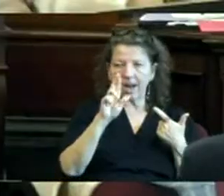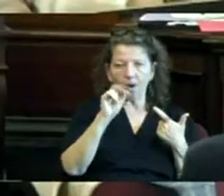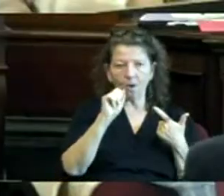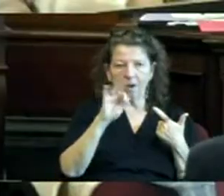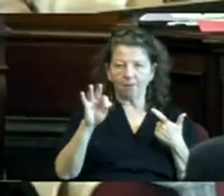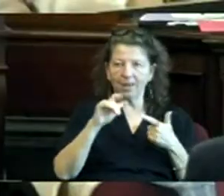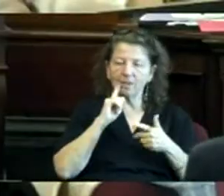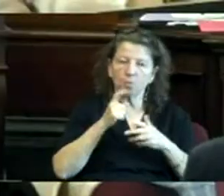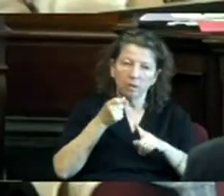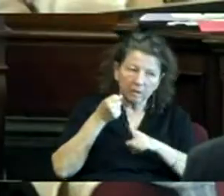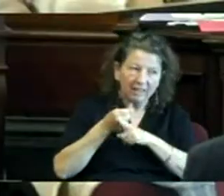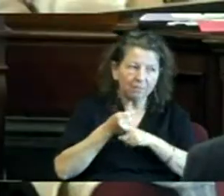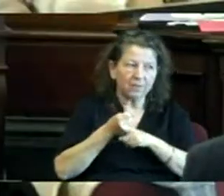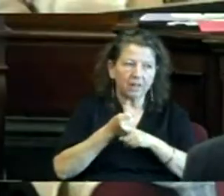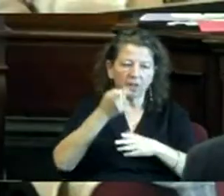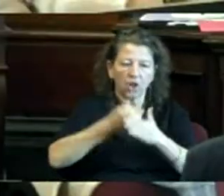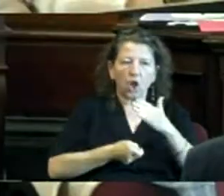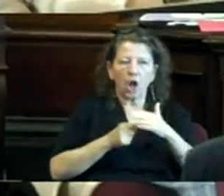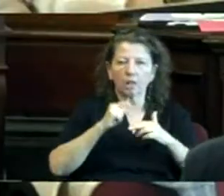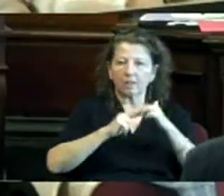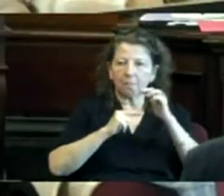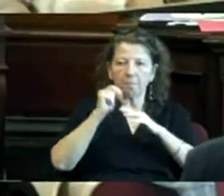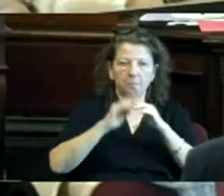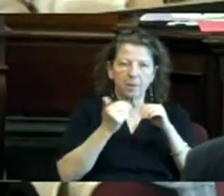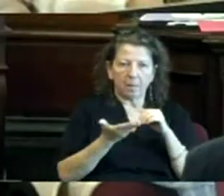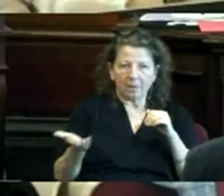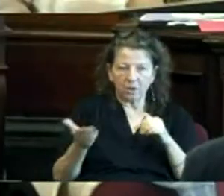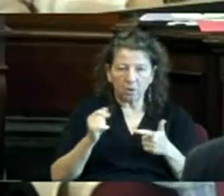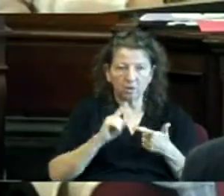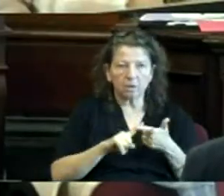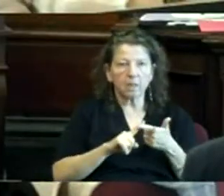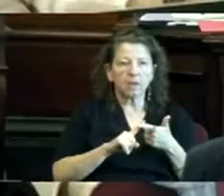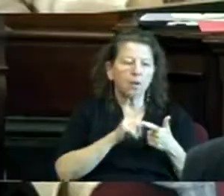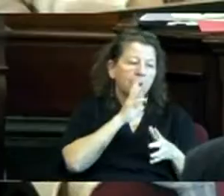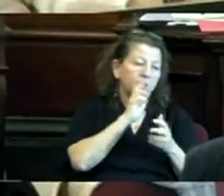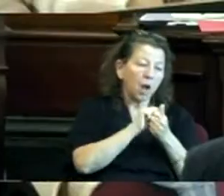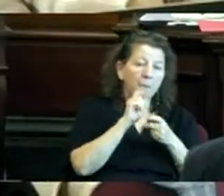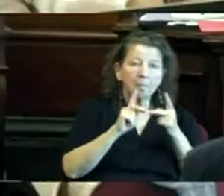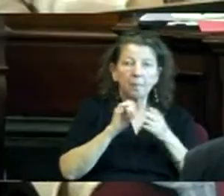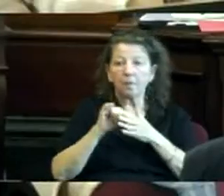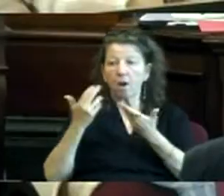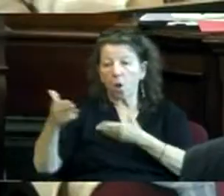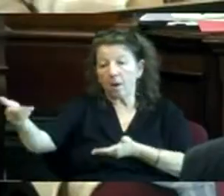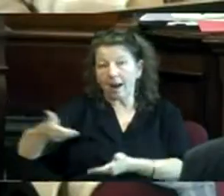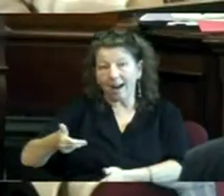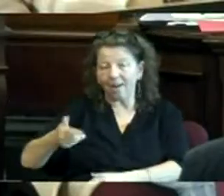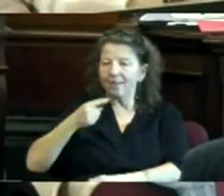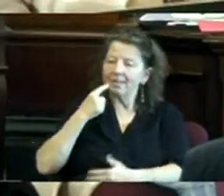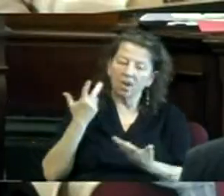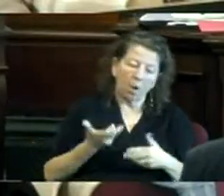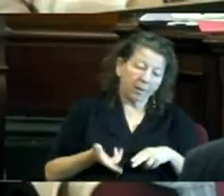this tariff. Business tariff has hit the cost of a lot of construction materials that